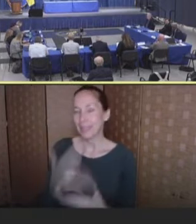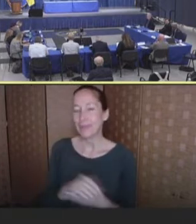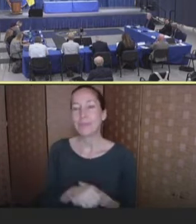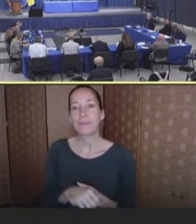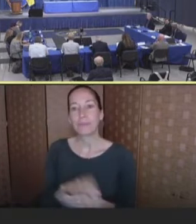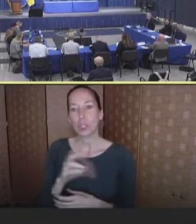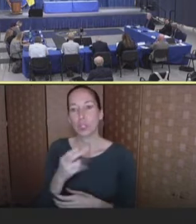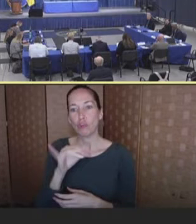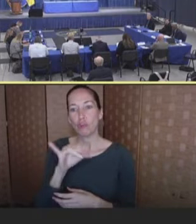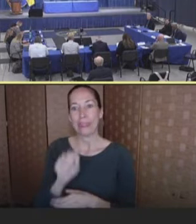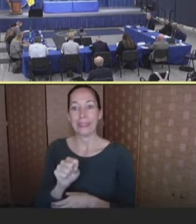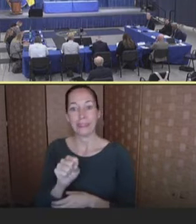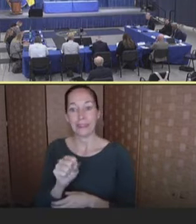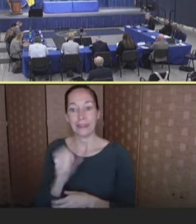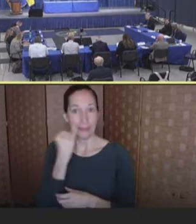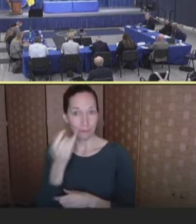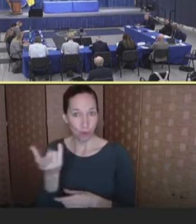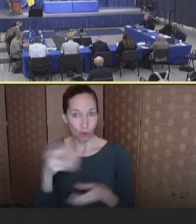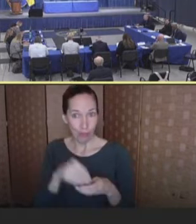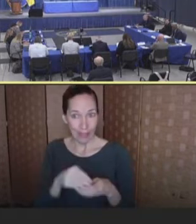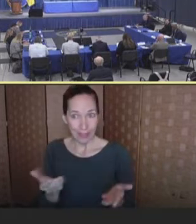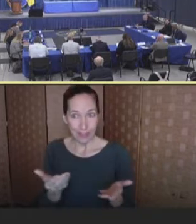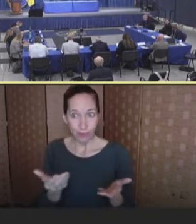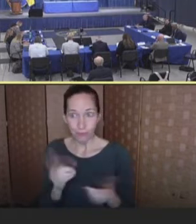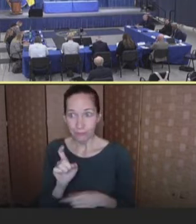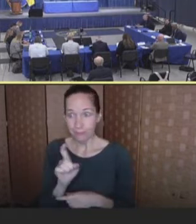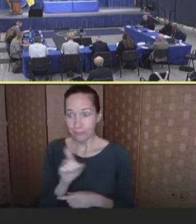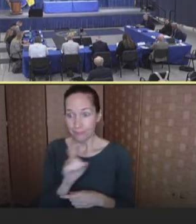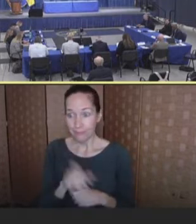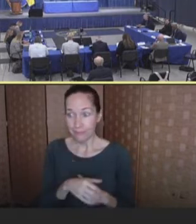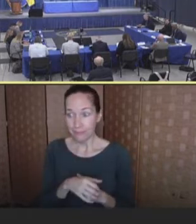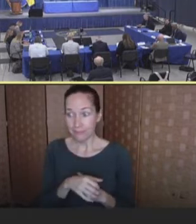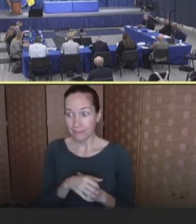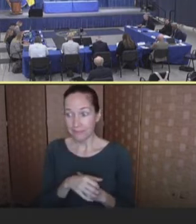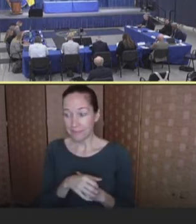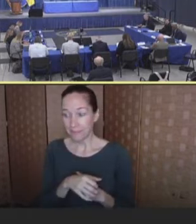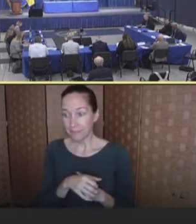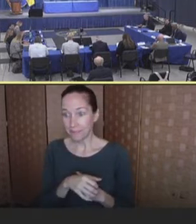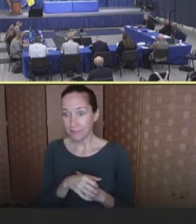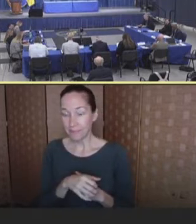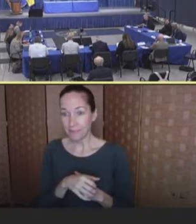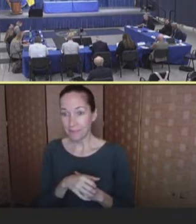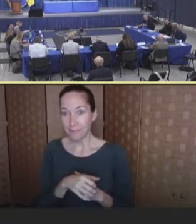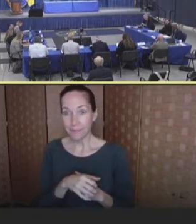Kristen Ehresmann, if you're on. Leonard Friedland.